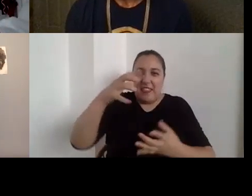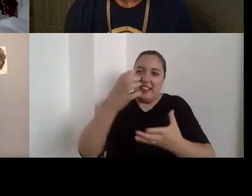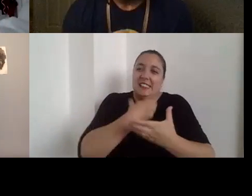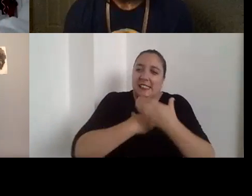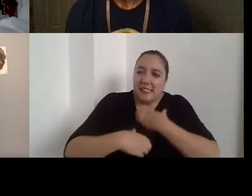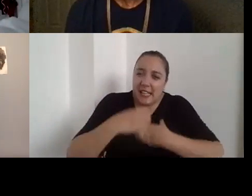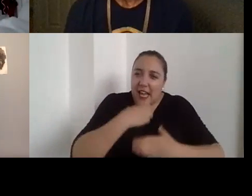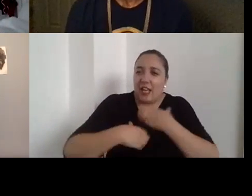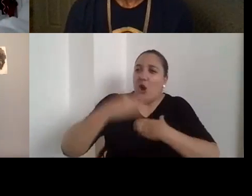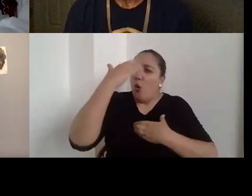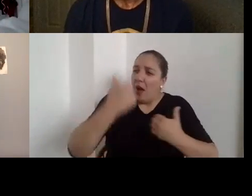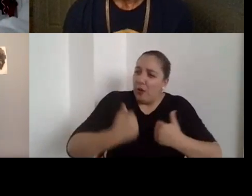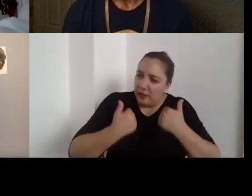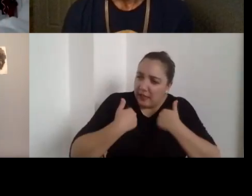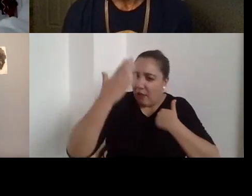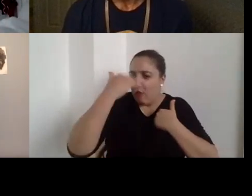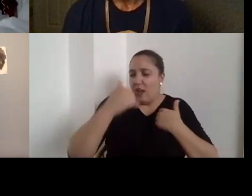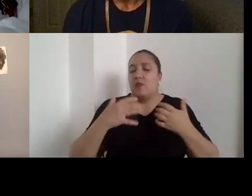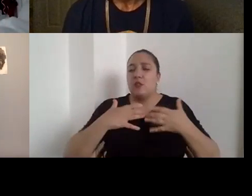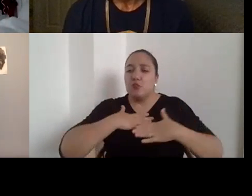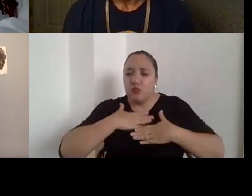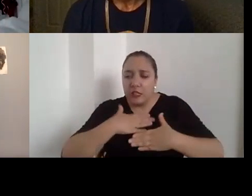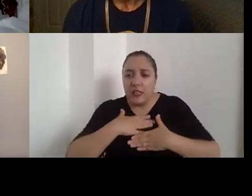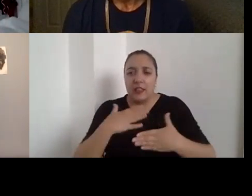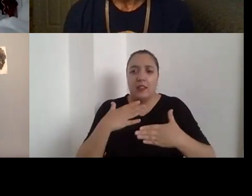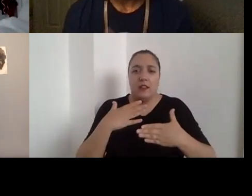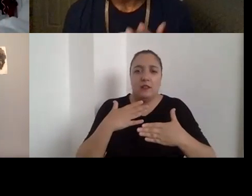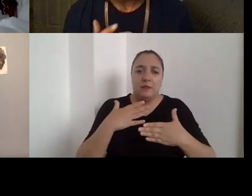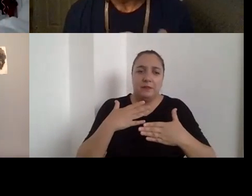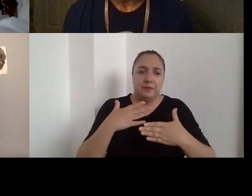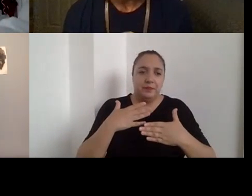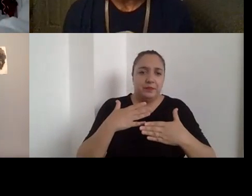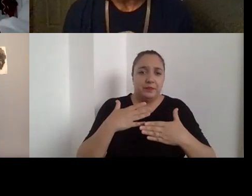and why we breathe and, um, yeah, that might look differently